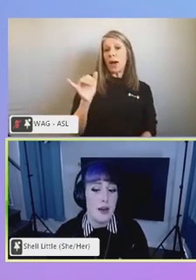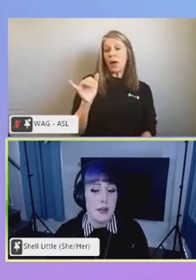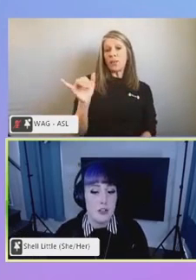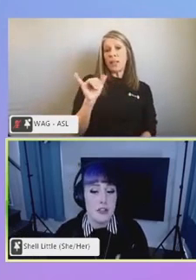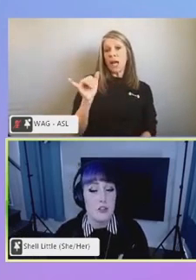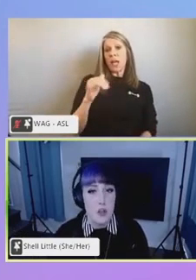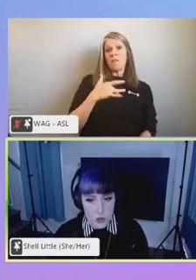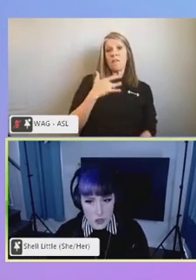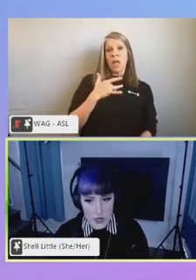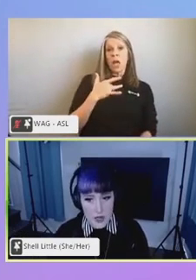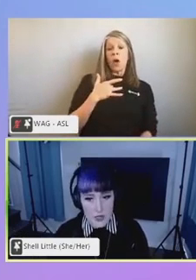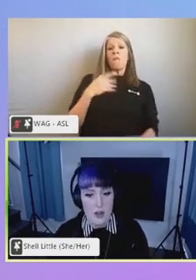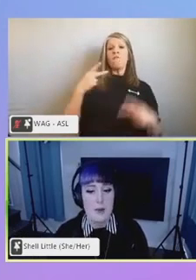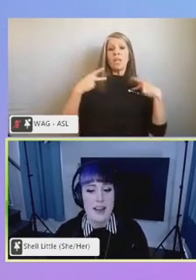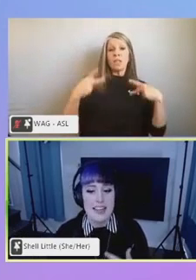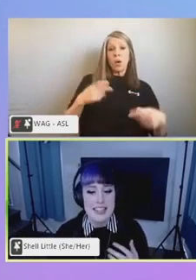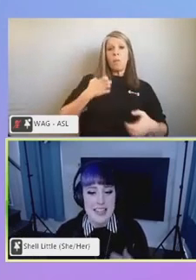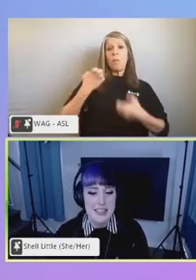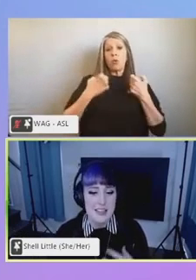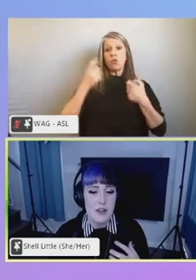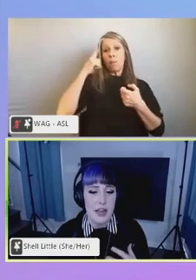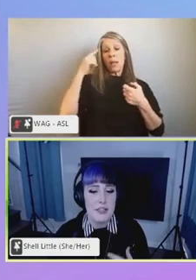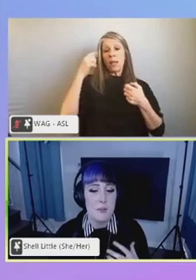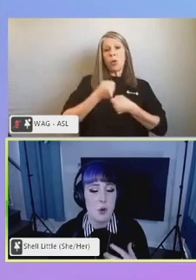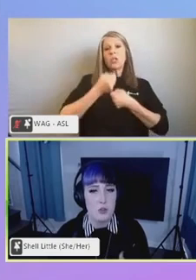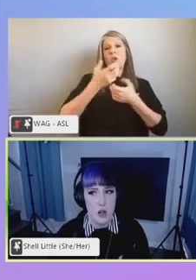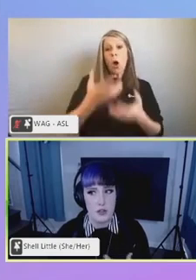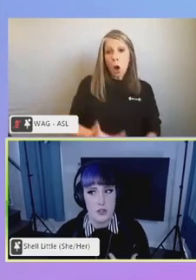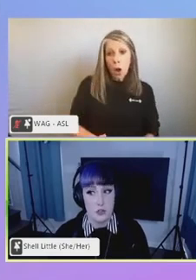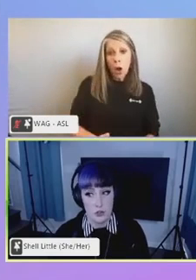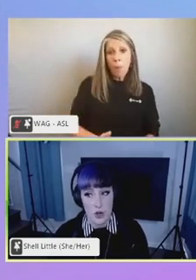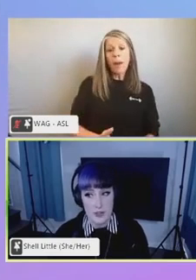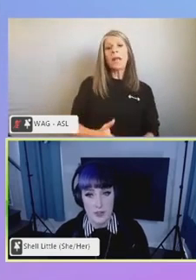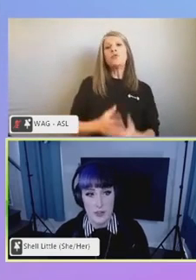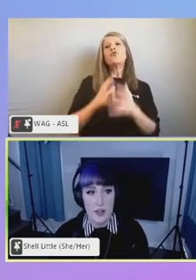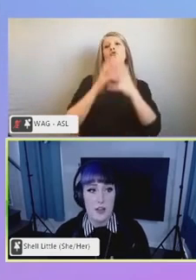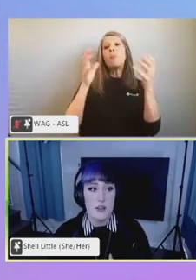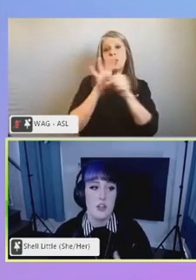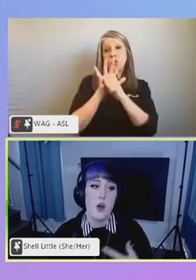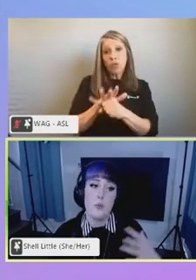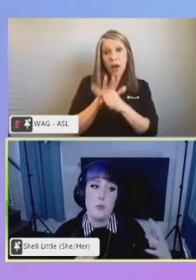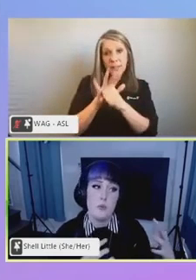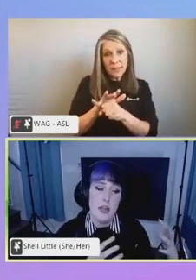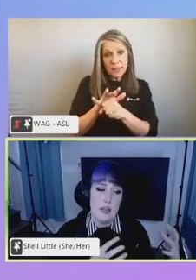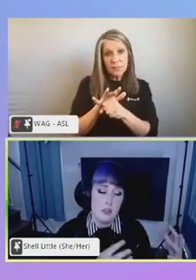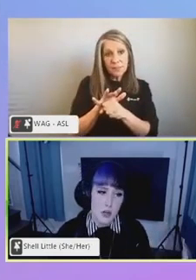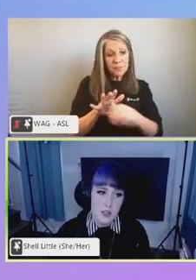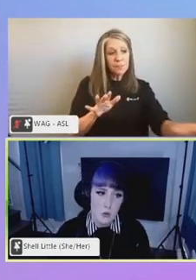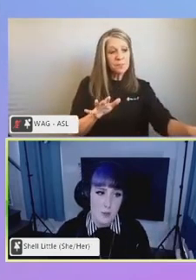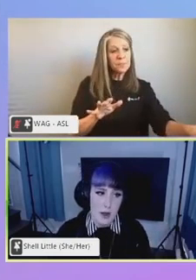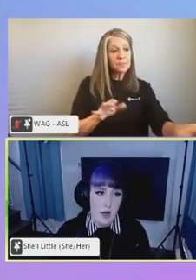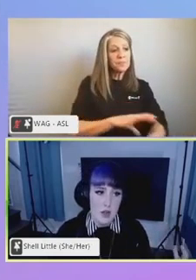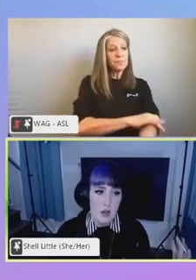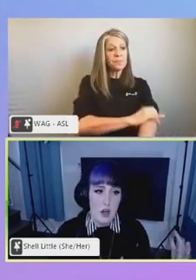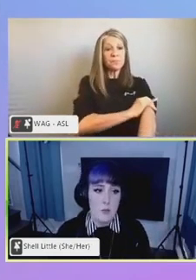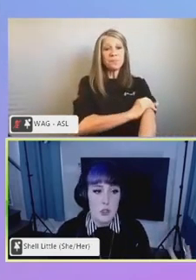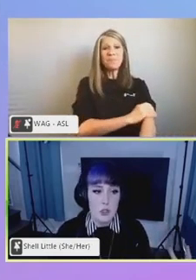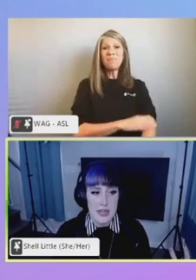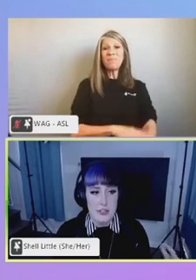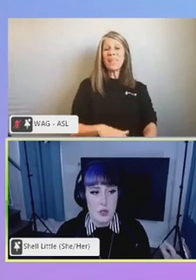my body is really to know that to know that, like, we are not in danger. Everything is fine. So with burnout, it is a state of physical, mental exhaustion emotional,